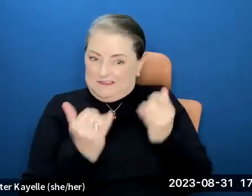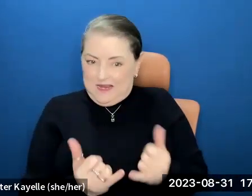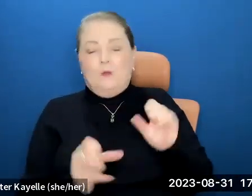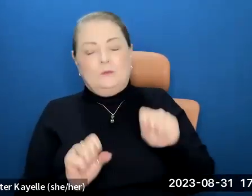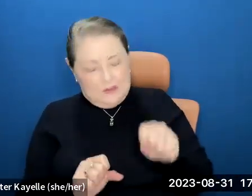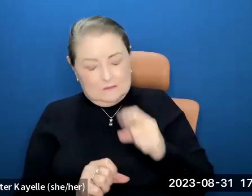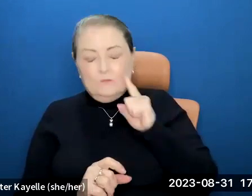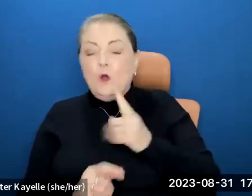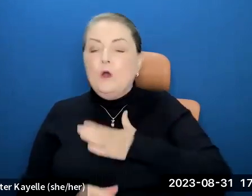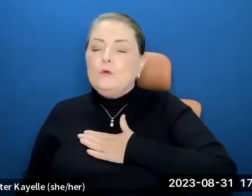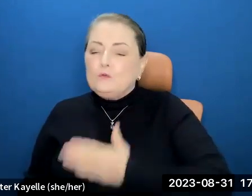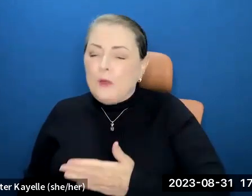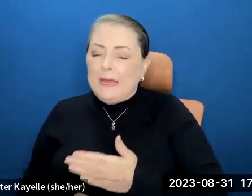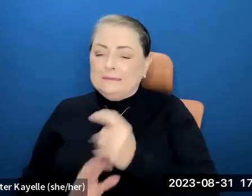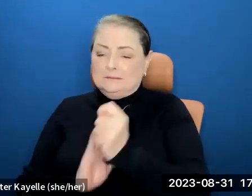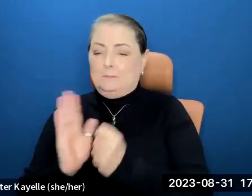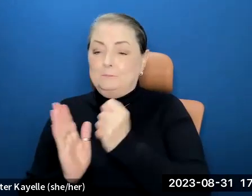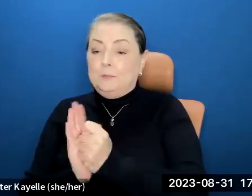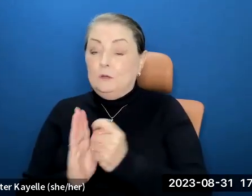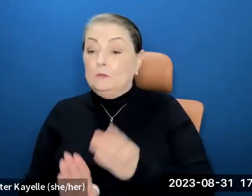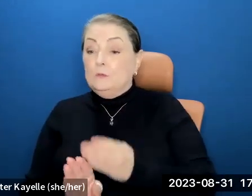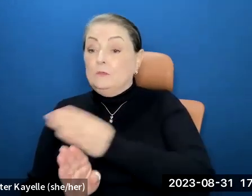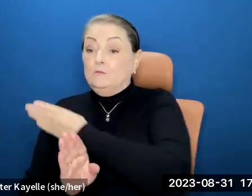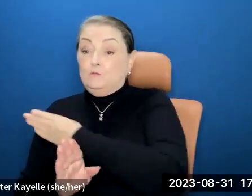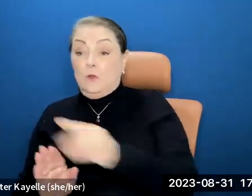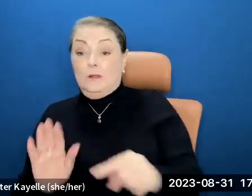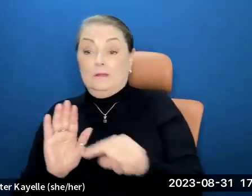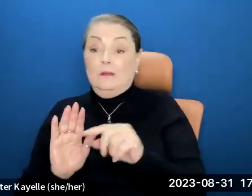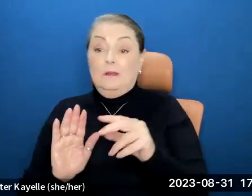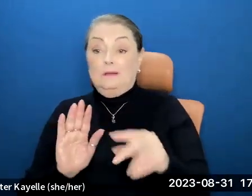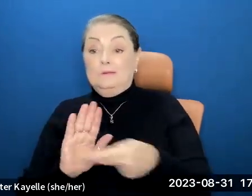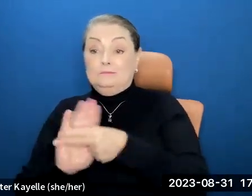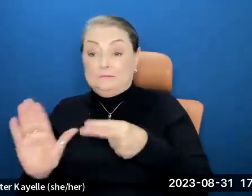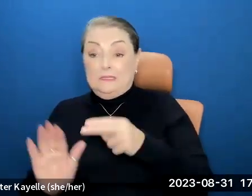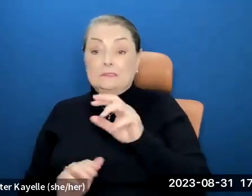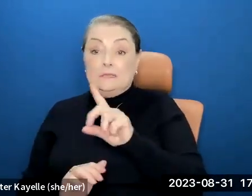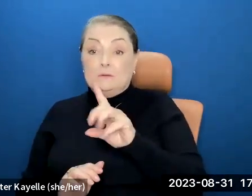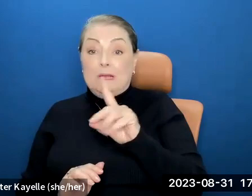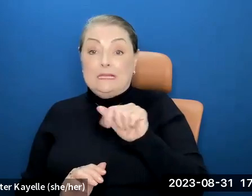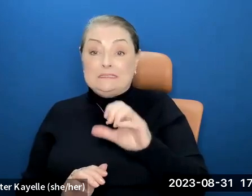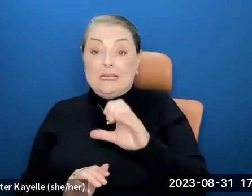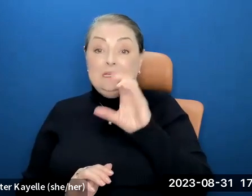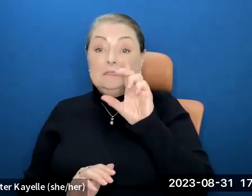period for anyone who has previously designated as an MHP AAC to be able to keep working as a